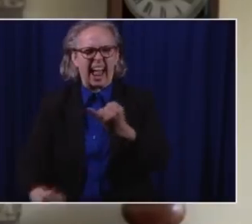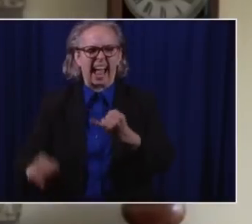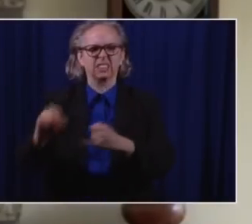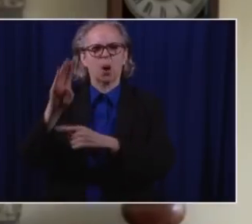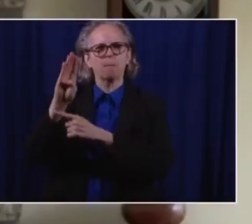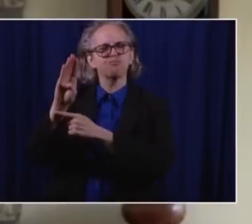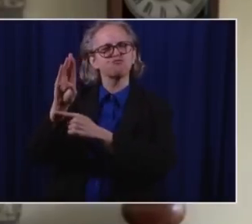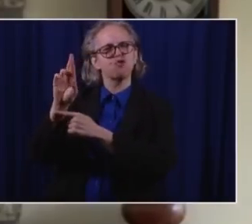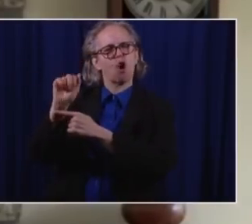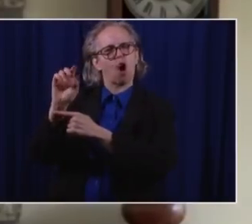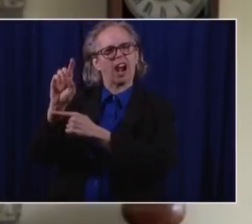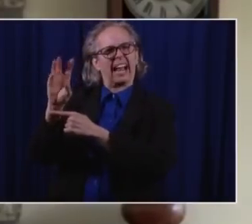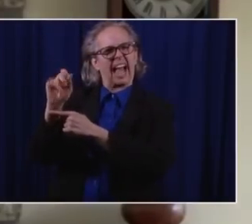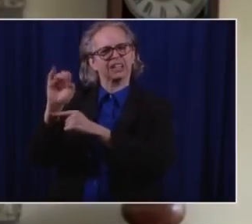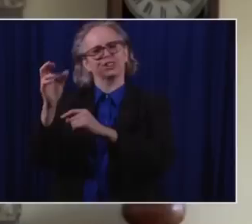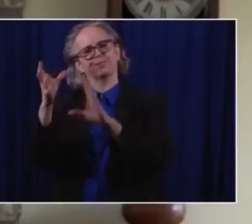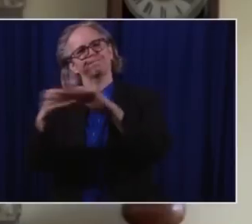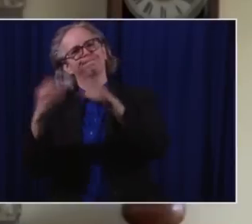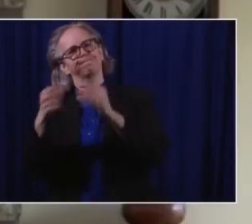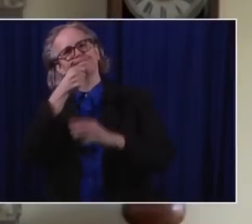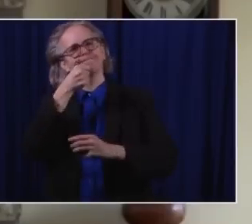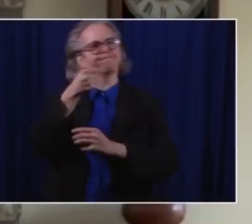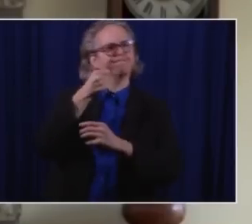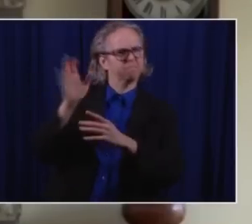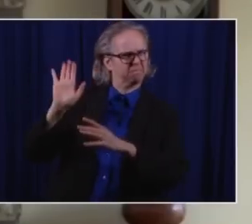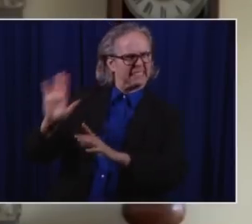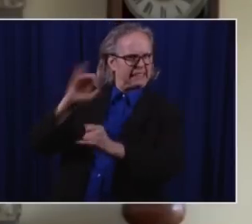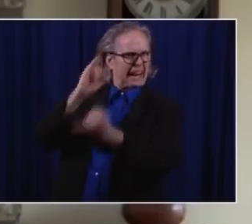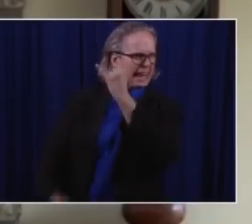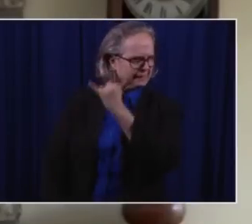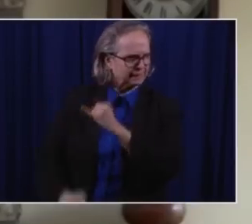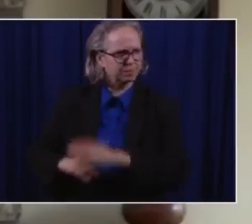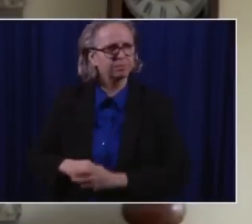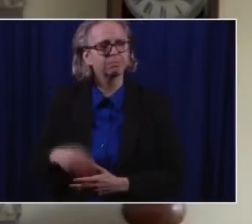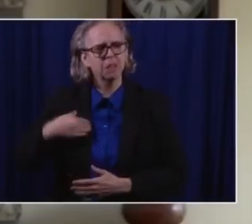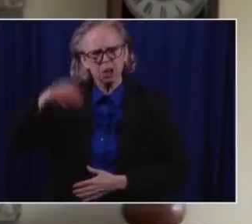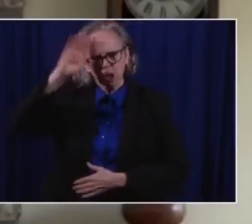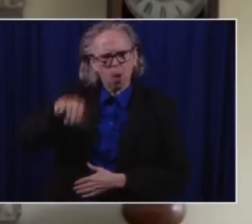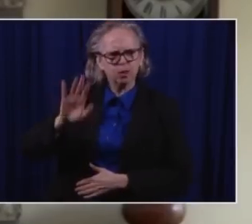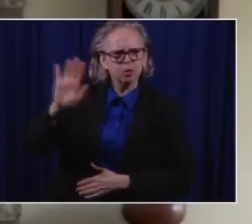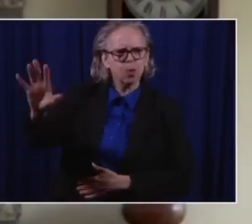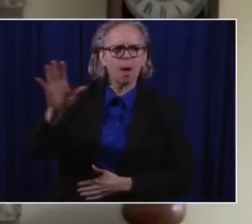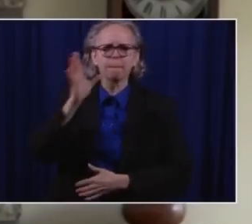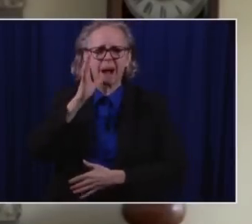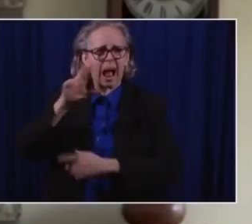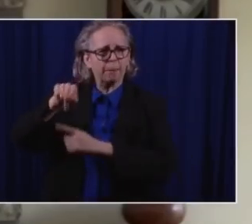saw get at their game so Mike we wish you all the tonight we will friend I will tune in for